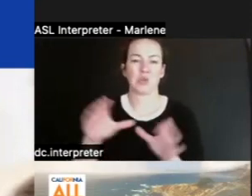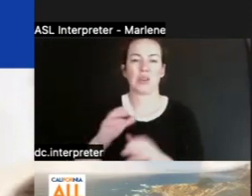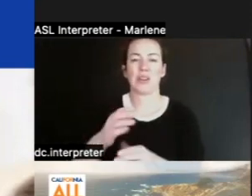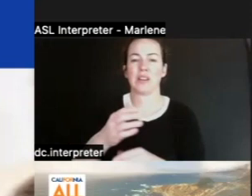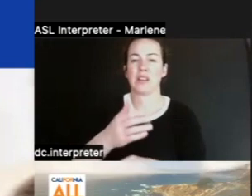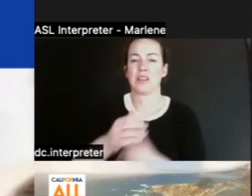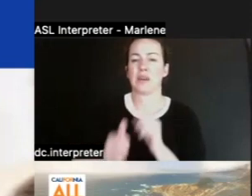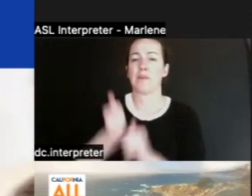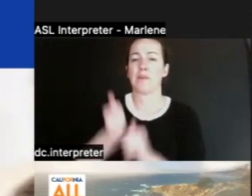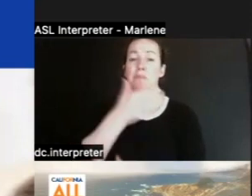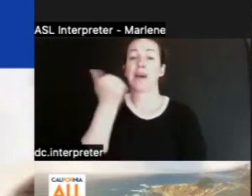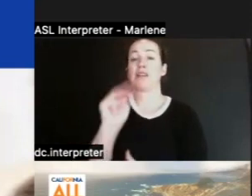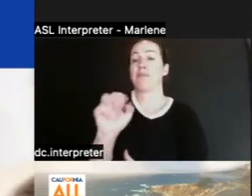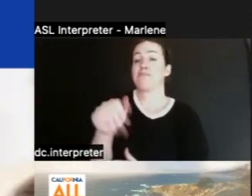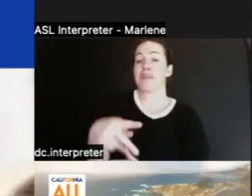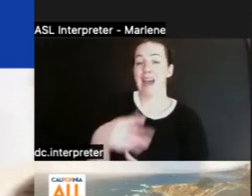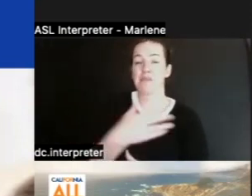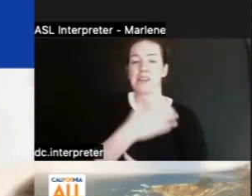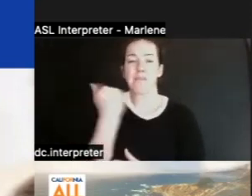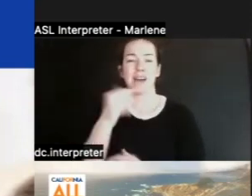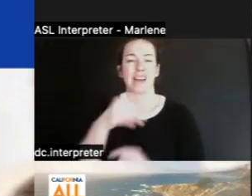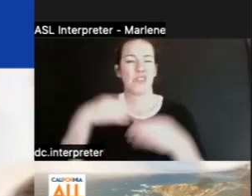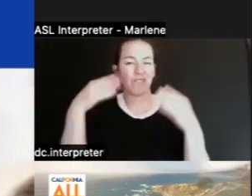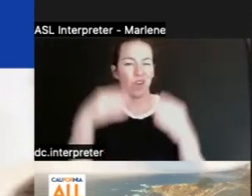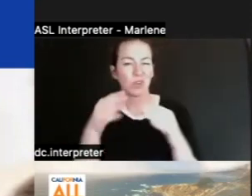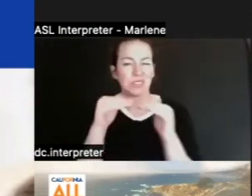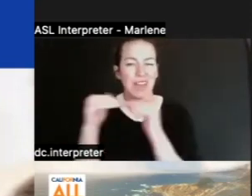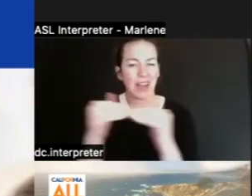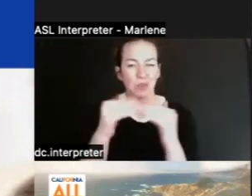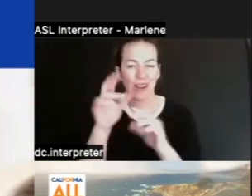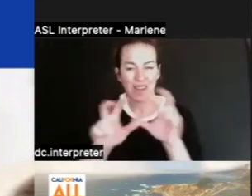of how that can be done better, focus on equitable investments and really lean into